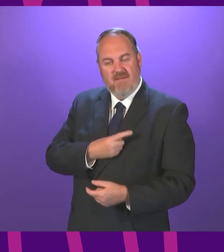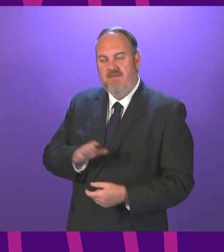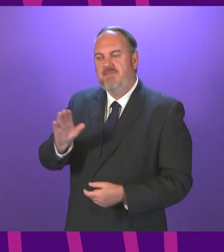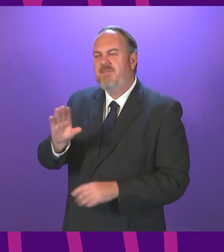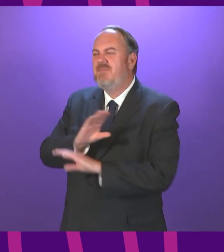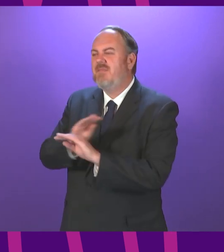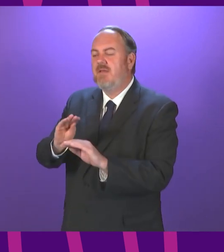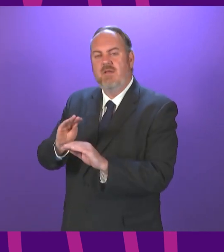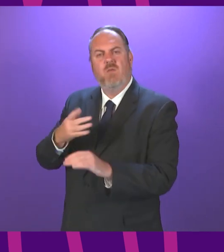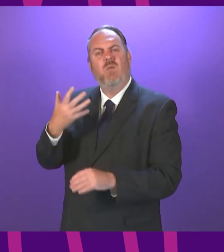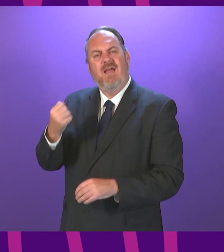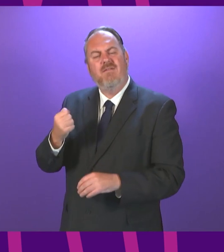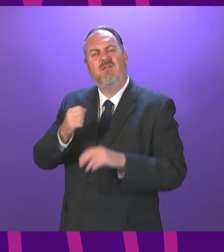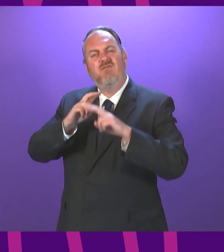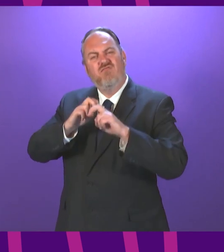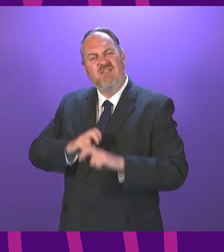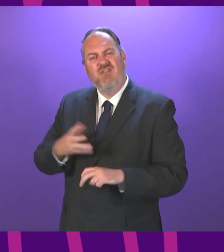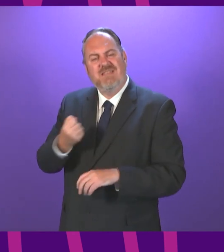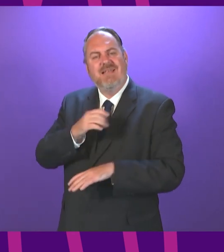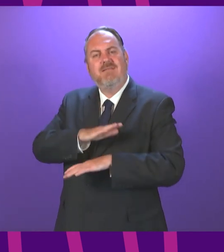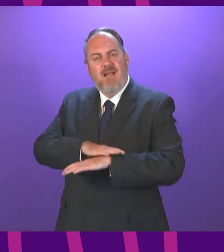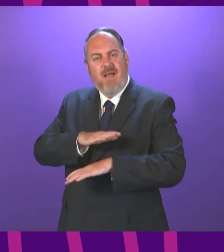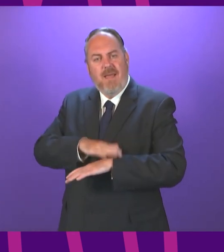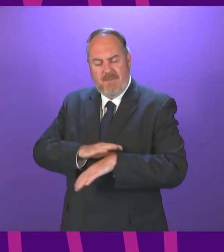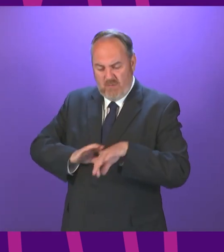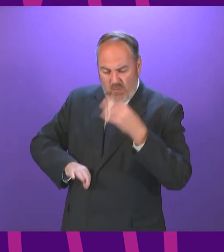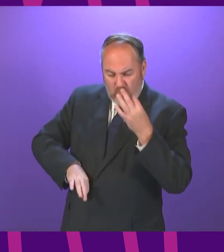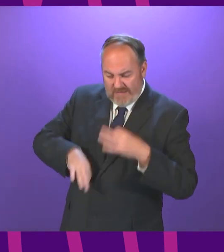Research takes time to conclude, but I am not suggesting that nothing happens between now and